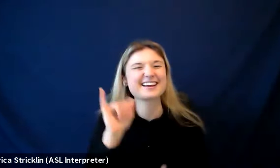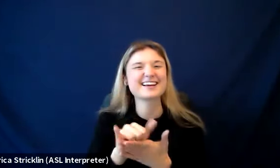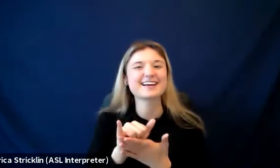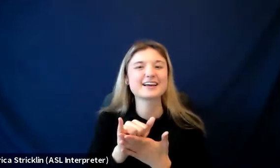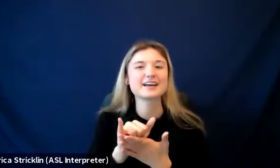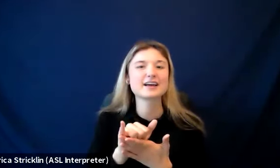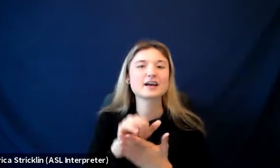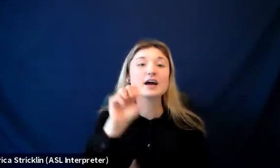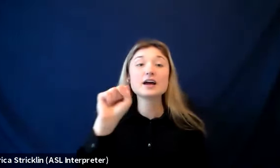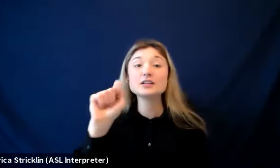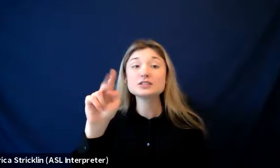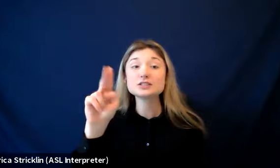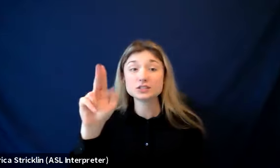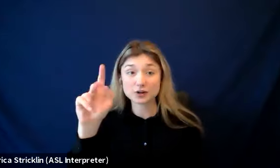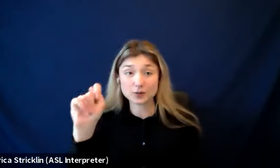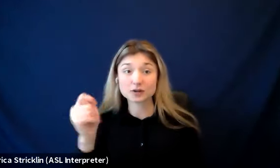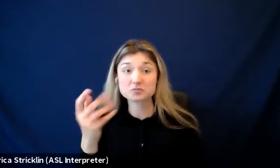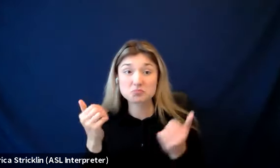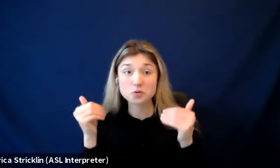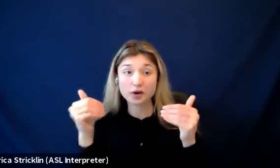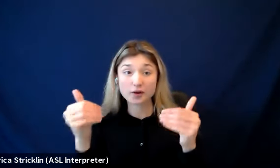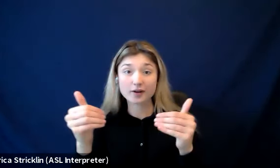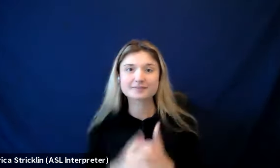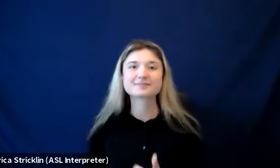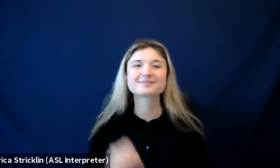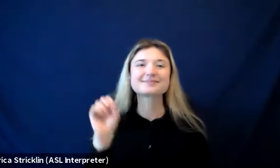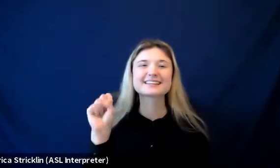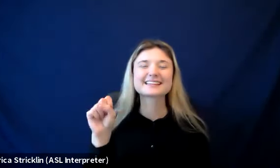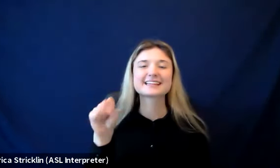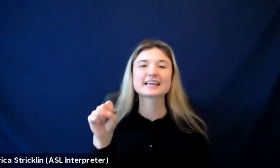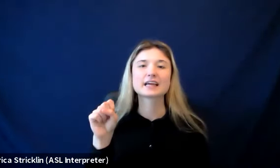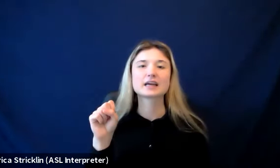Would you like to go. Yeah.